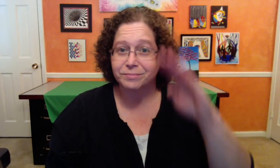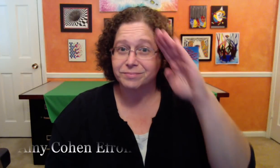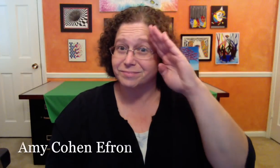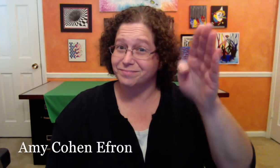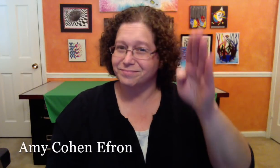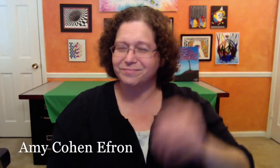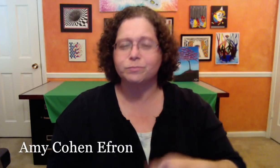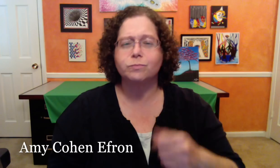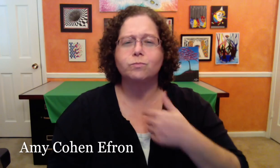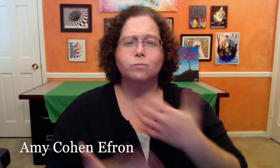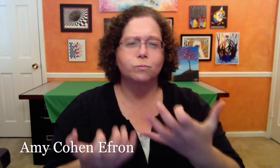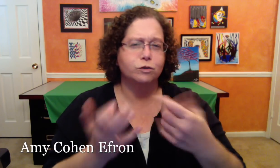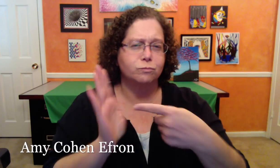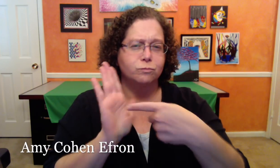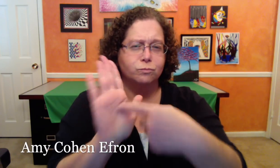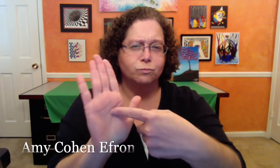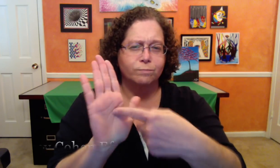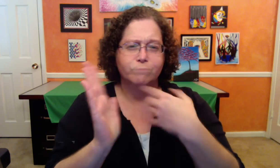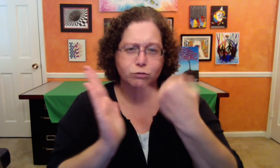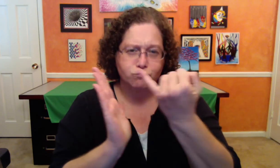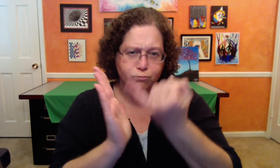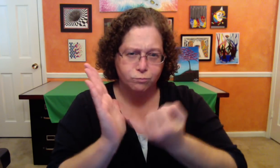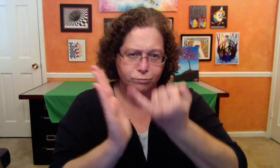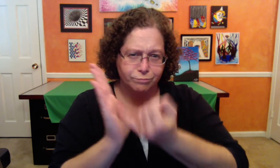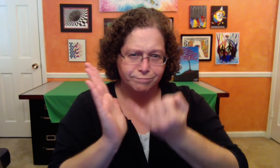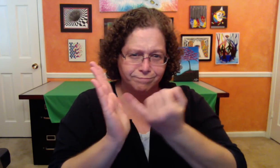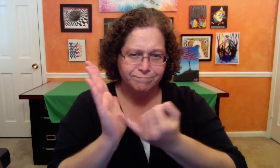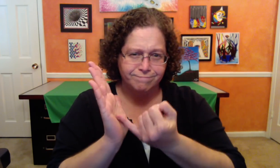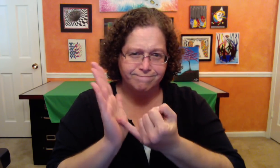Hello! I would like to show you my artwork.